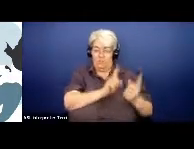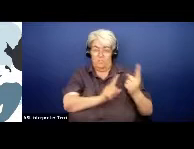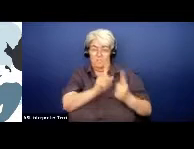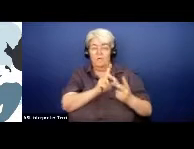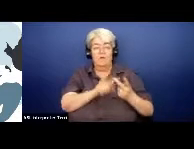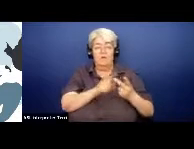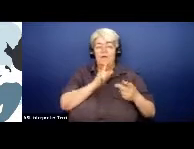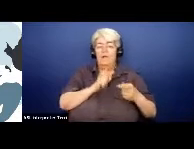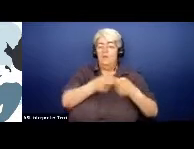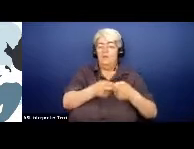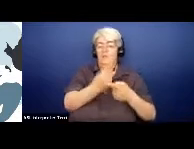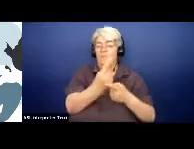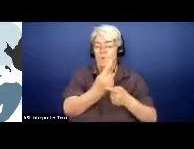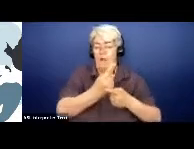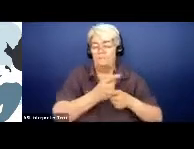one we also look at things